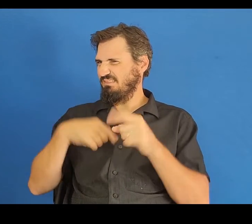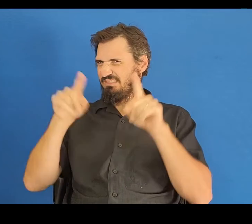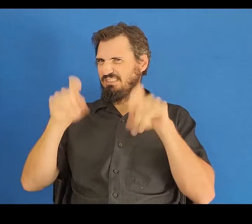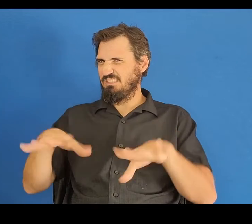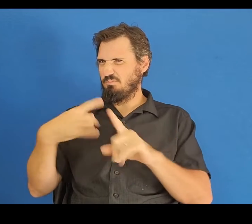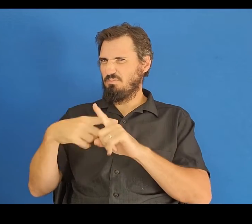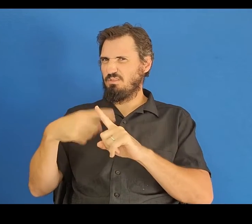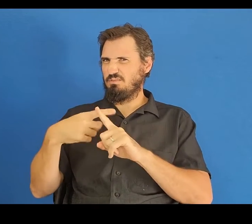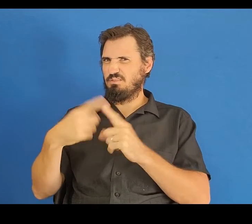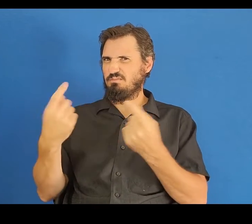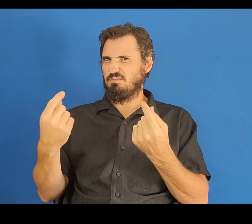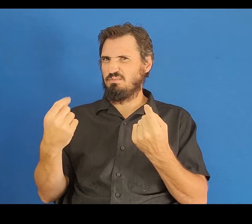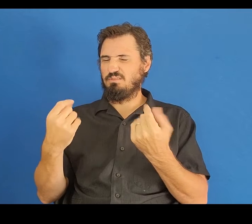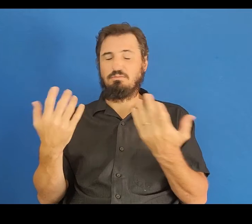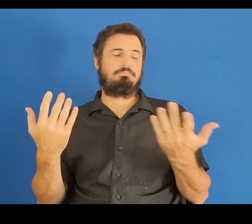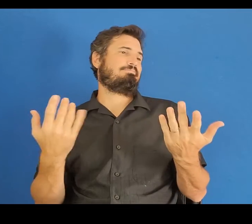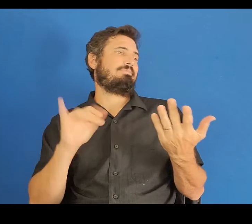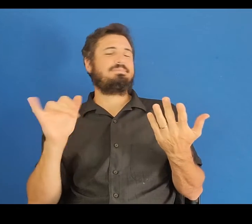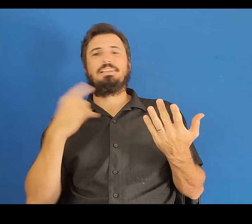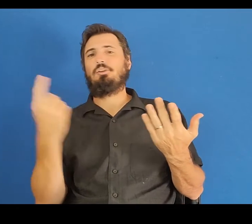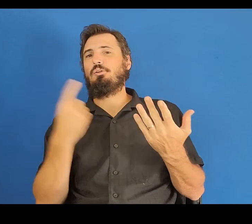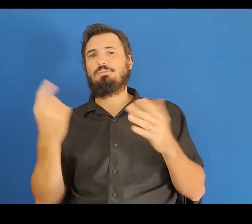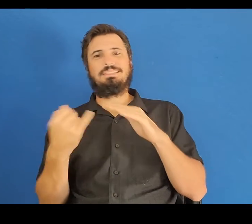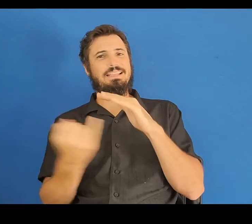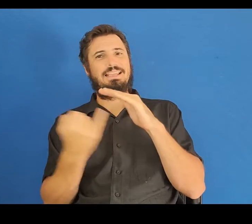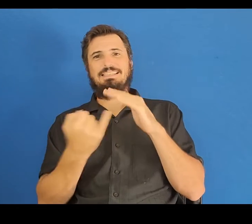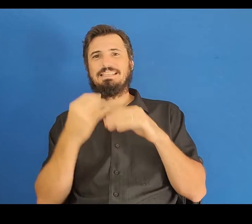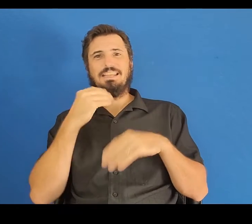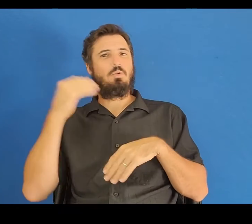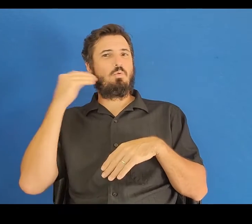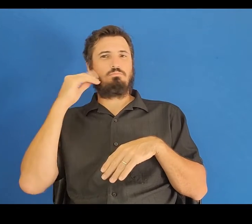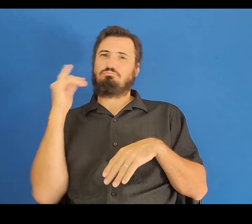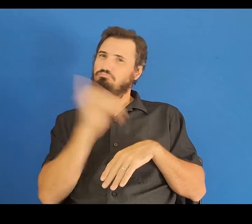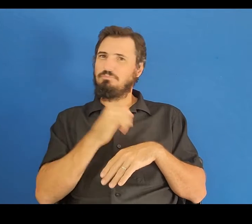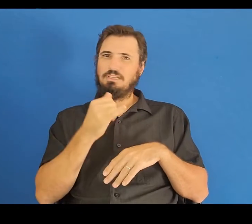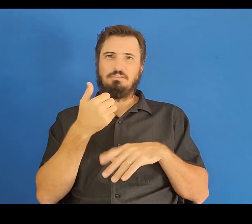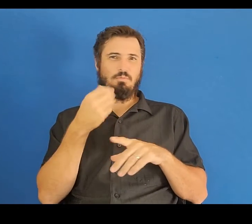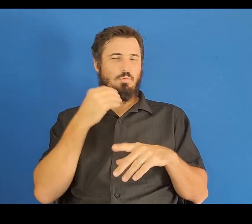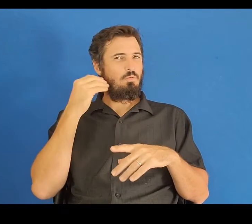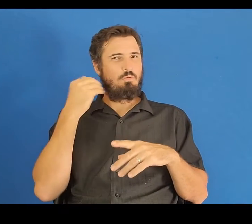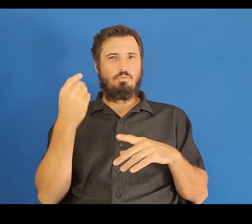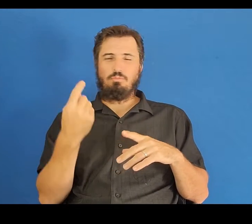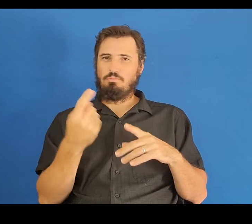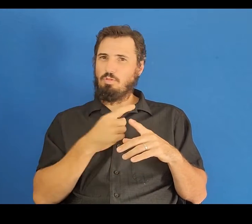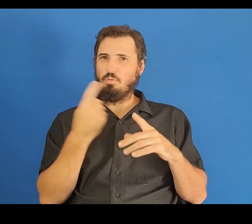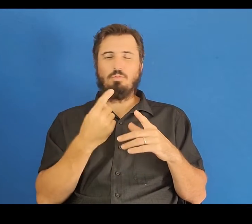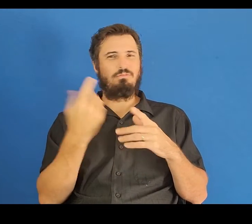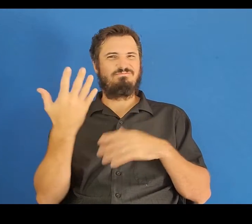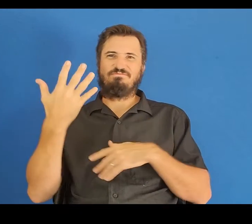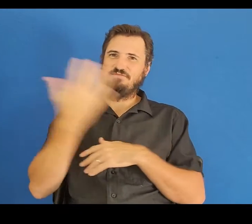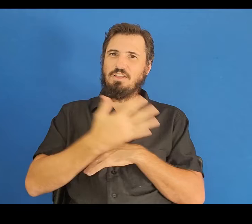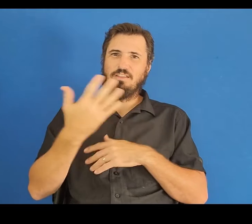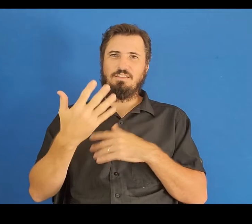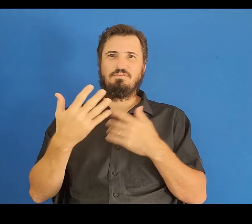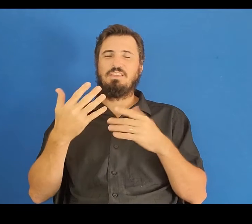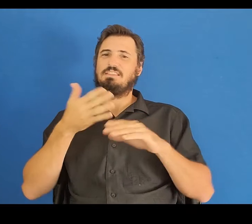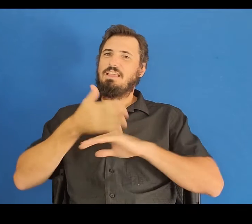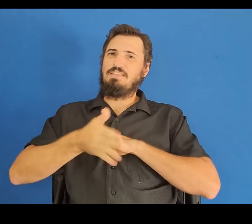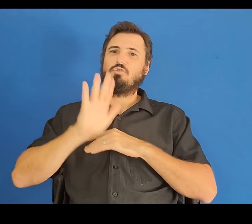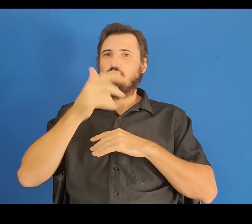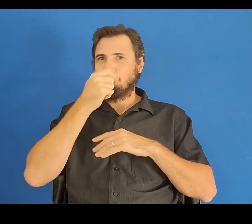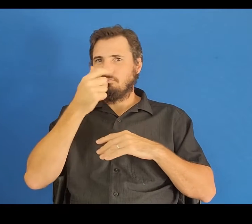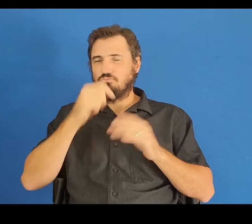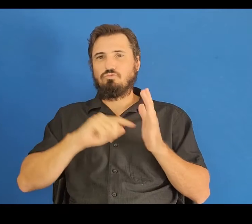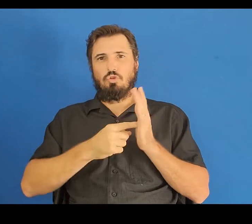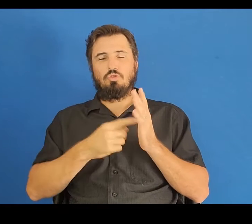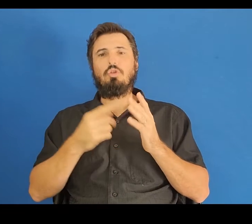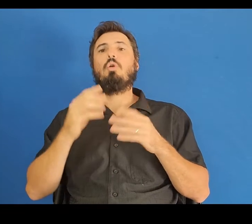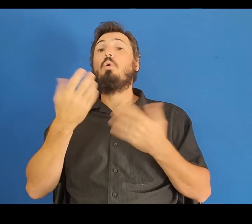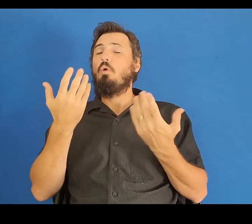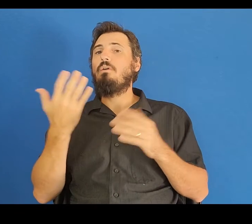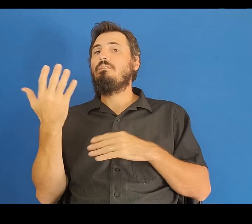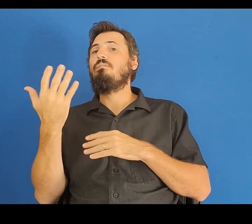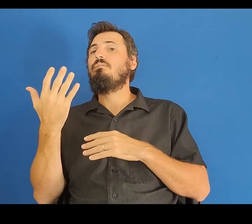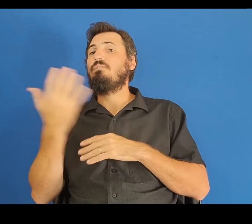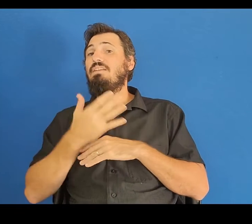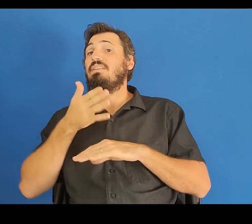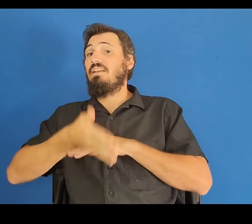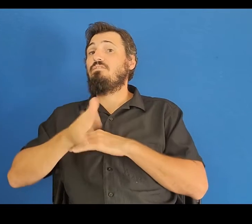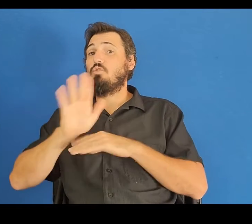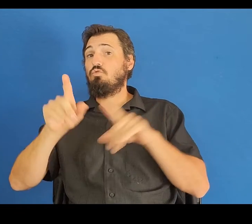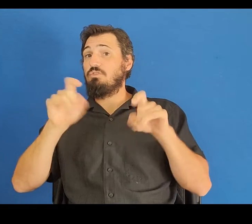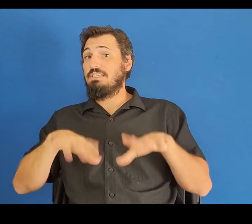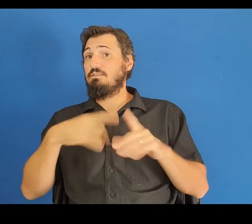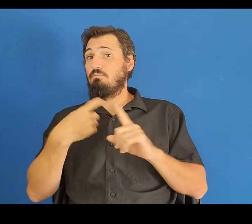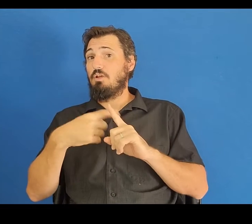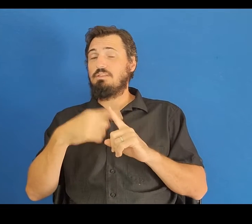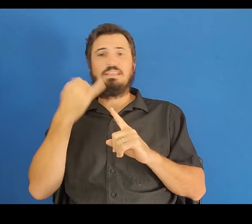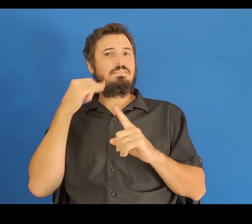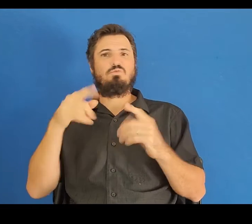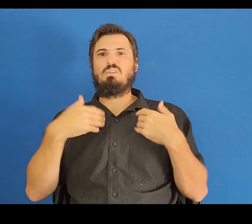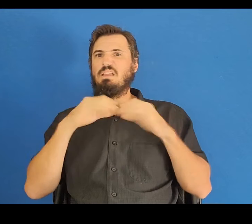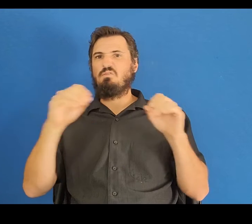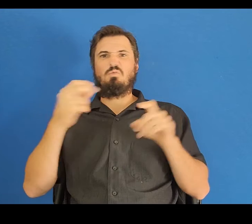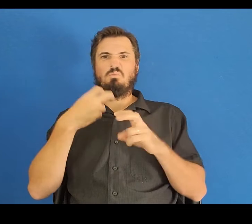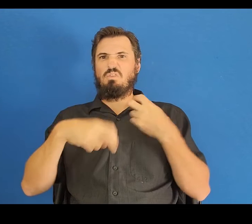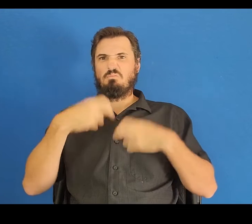As always, isolate at home for at least 5 full days after your symptoms started (or after your test, if you don’t have any symptoms). Let your close contacts and your employer or school know you’ve